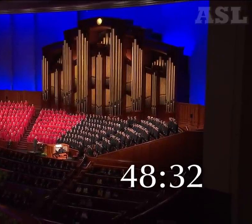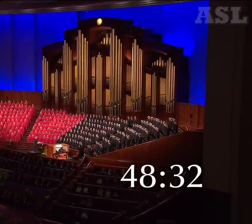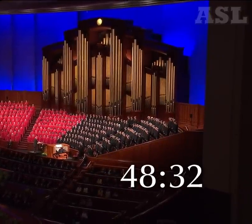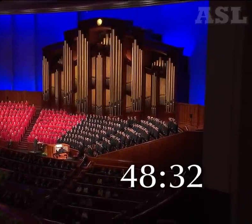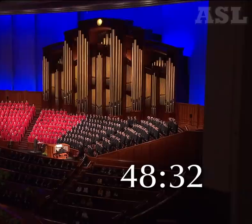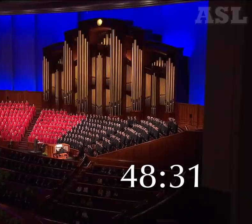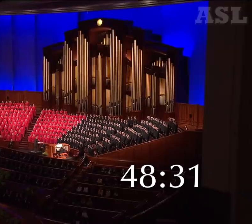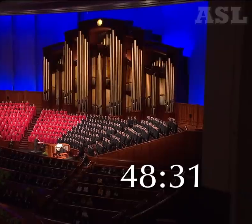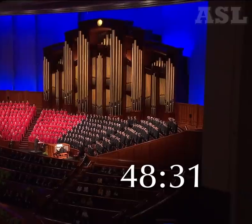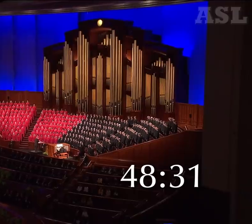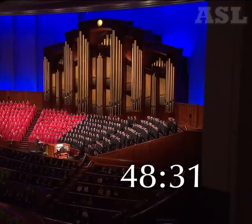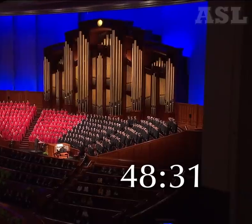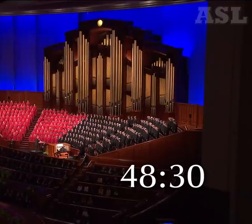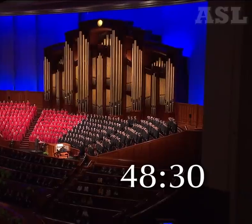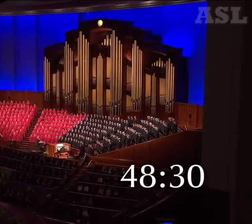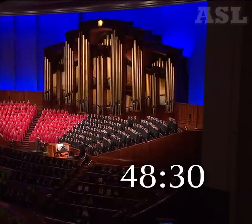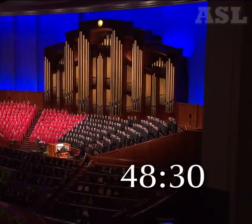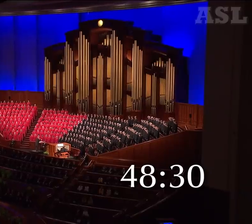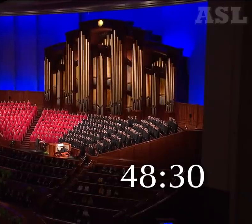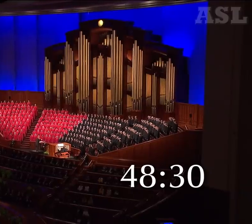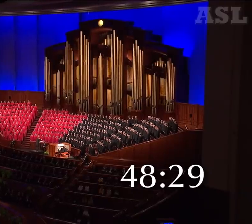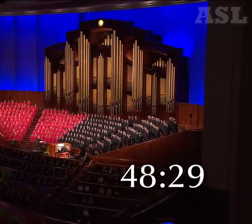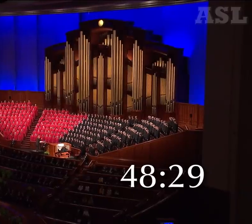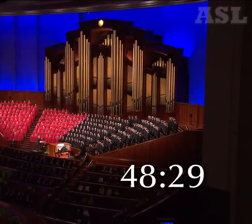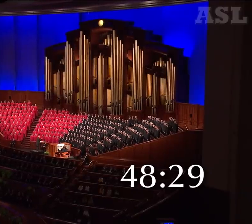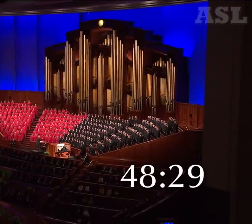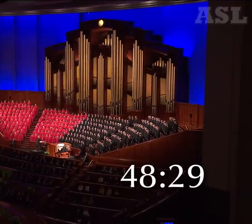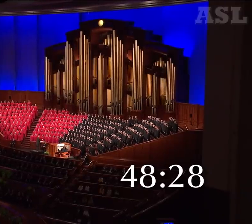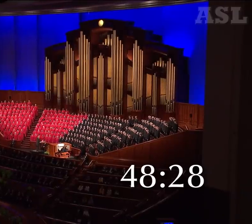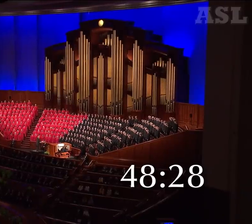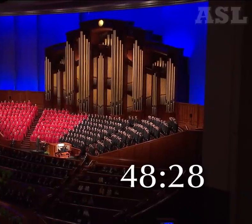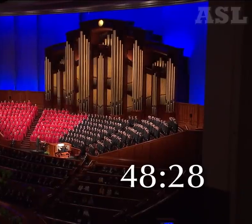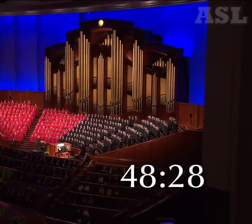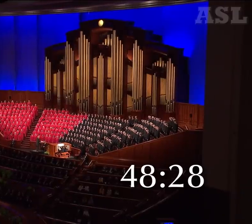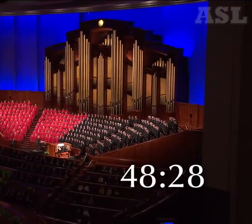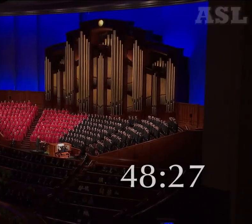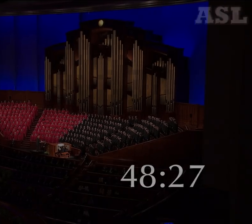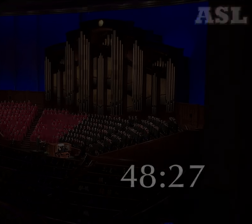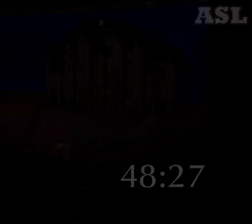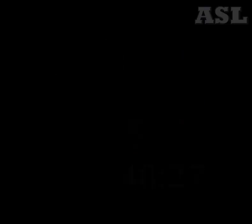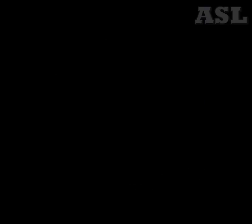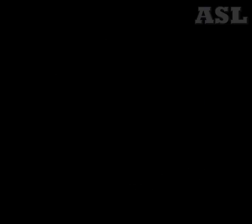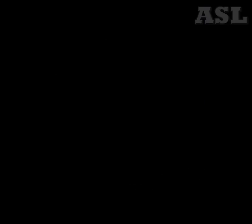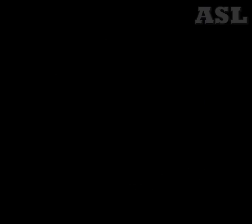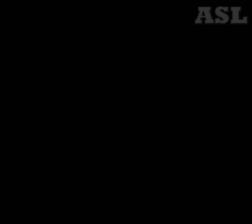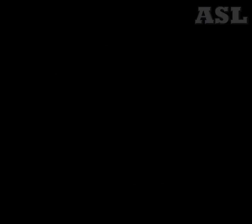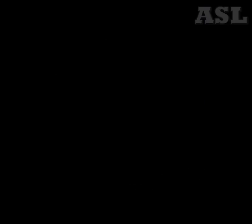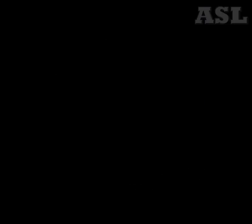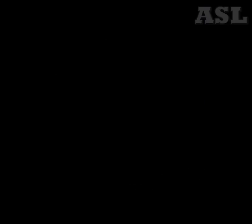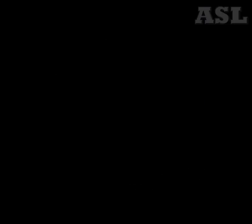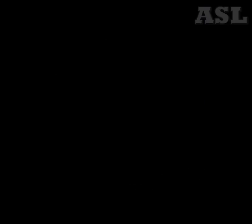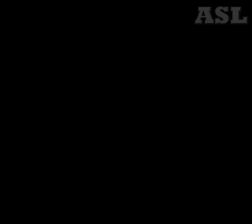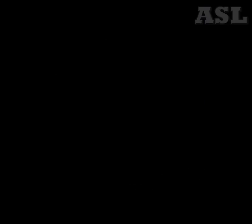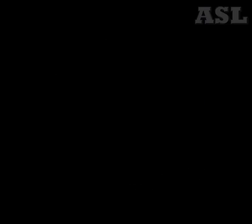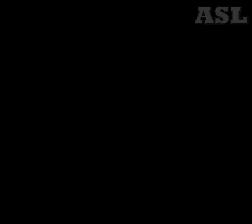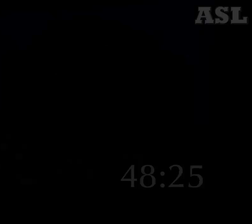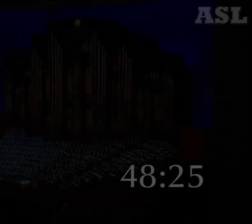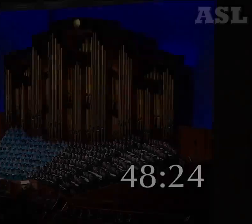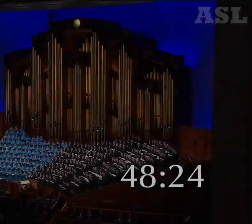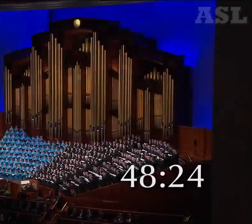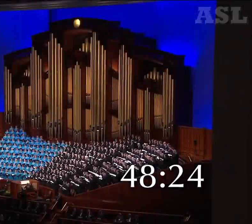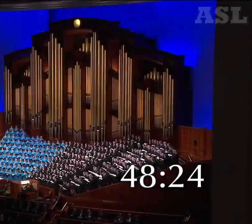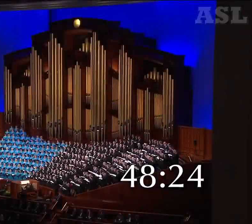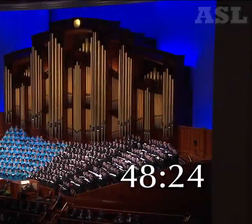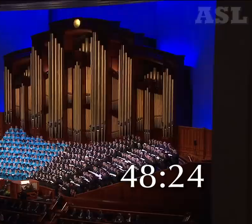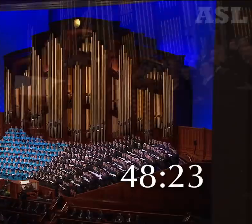CLOSED CAPTION CHANNEL